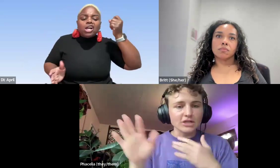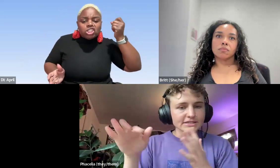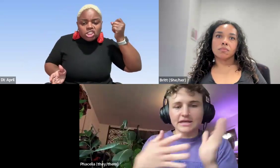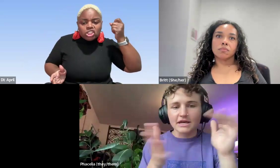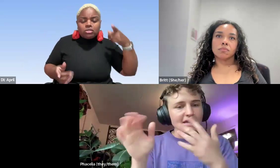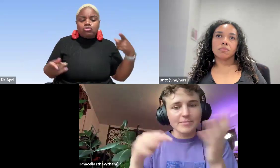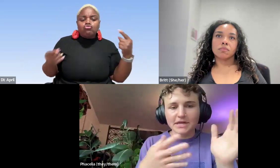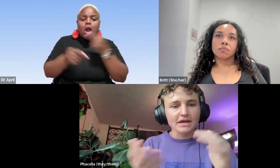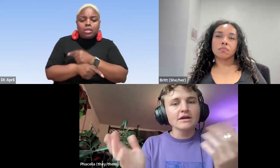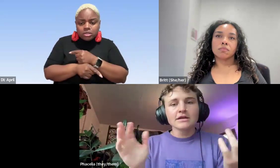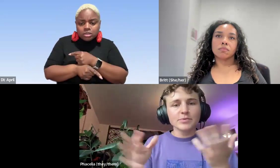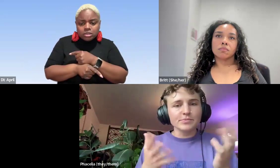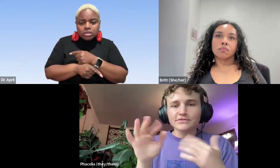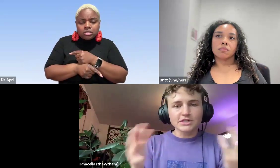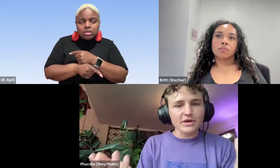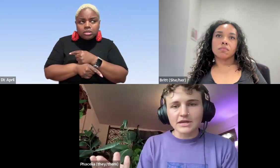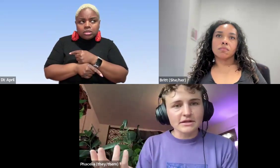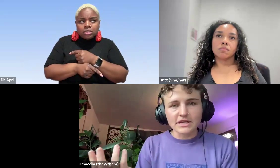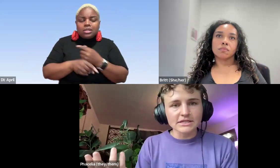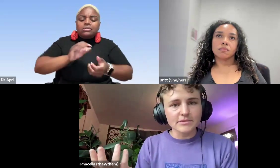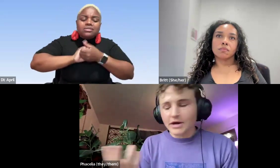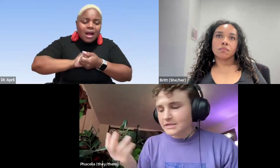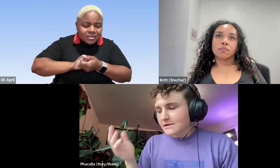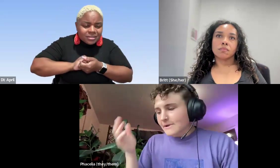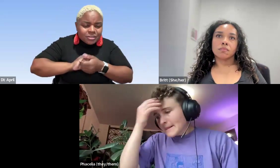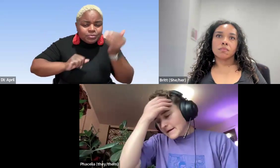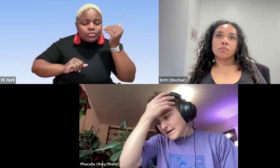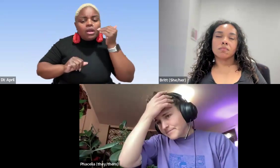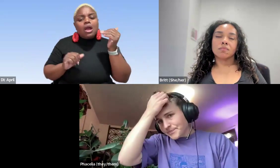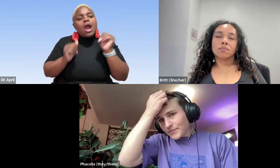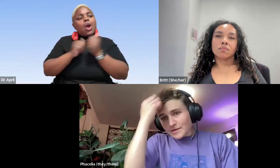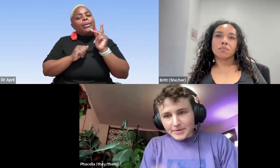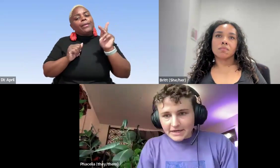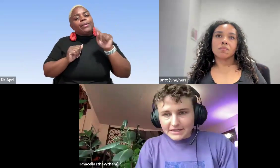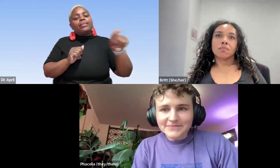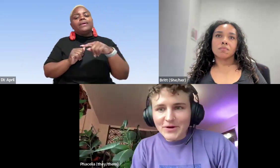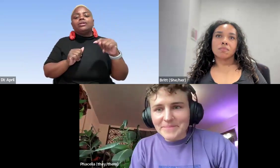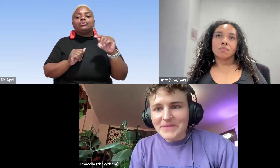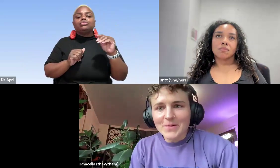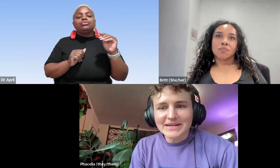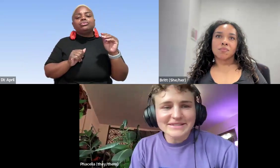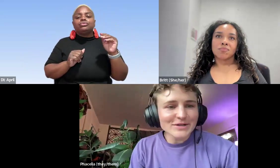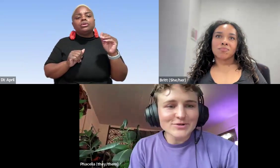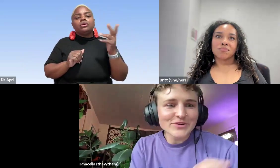and adjusting, and adapting to people's fluctuating needs and bodies. Um, but, okay, I wanna answer the question